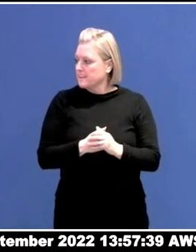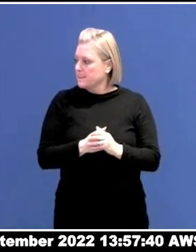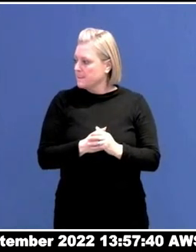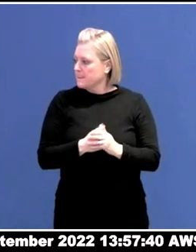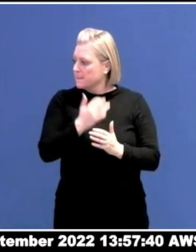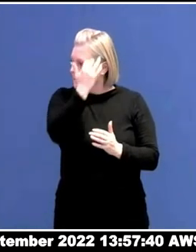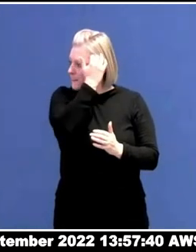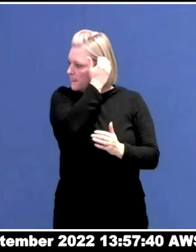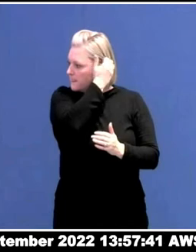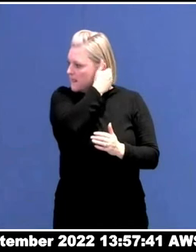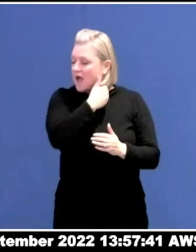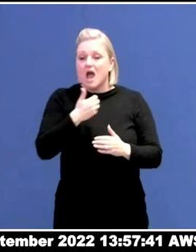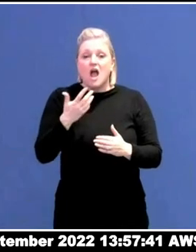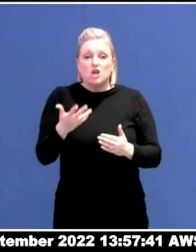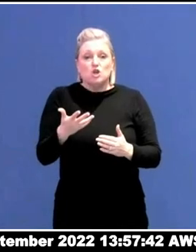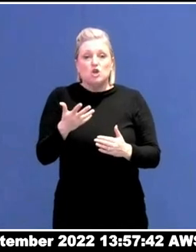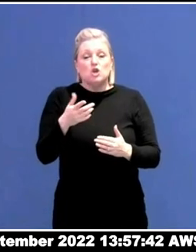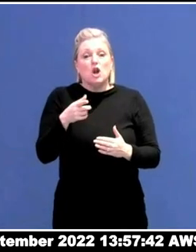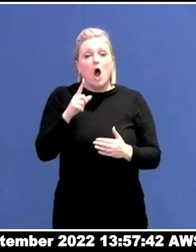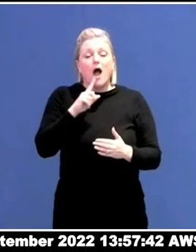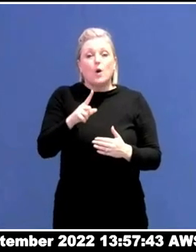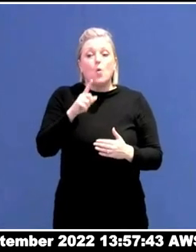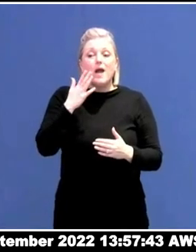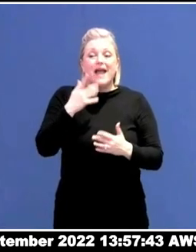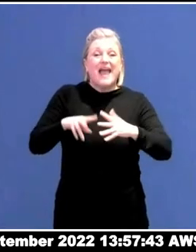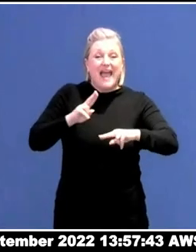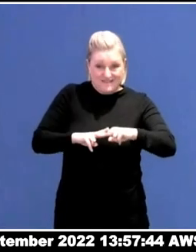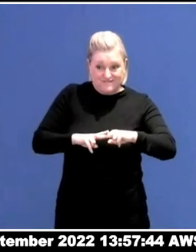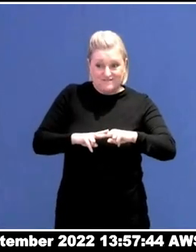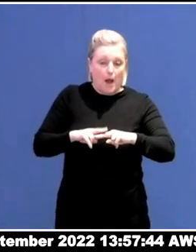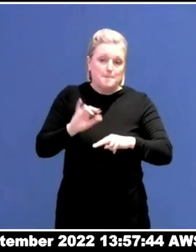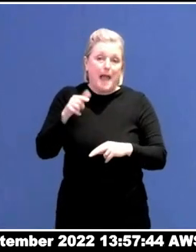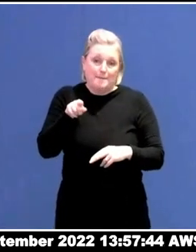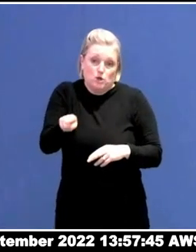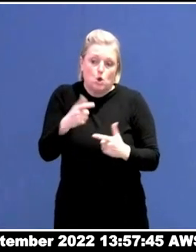laugh - and that footage needs to be kept for five years so that these young,